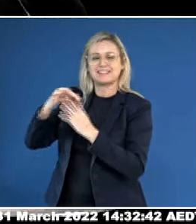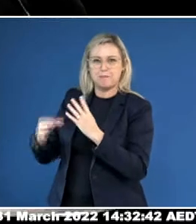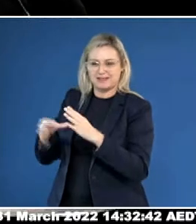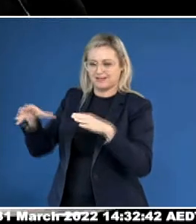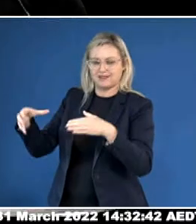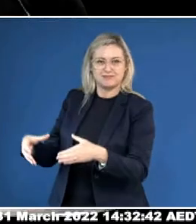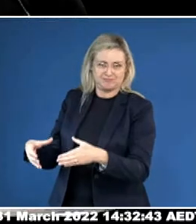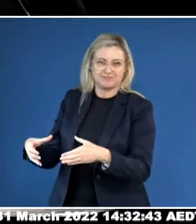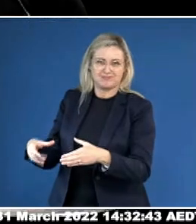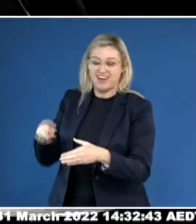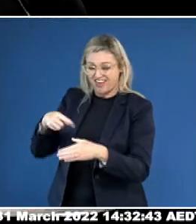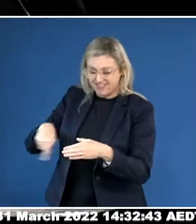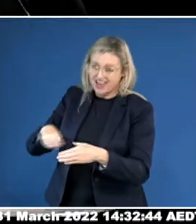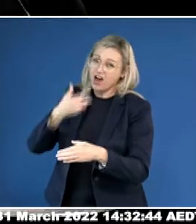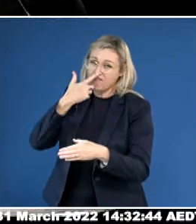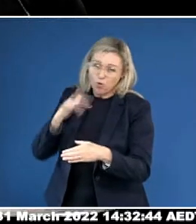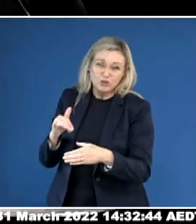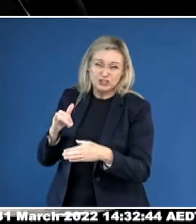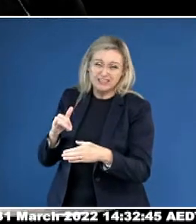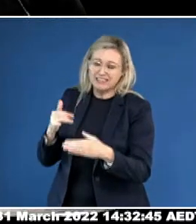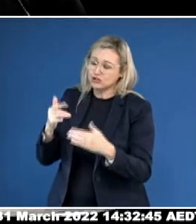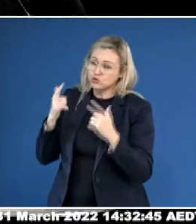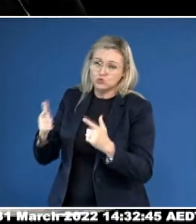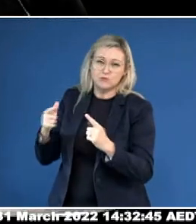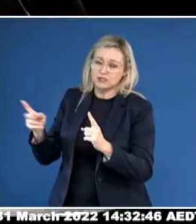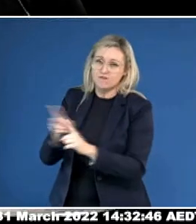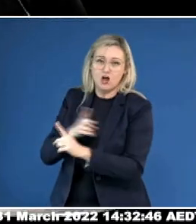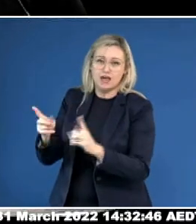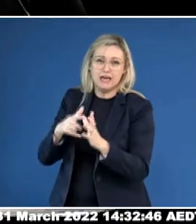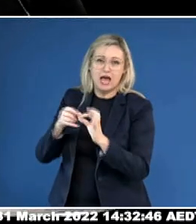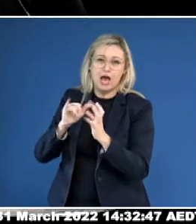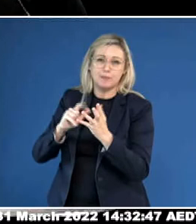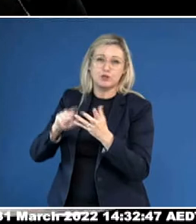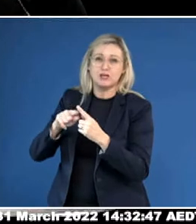are frequently subjected to violence and abuse based on intersection of experiences of